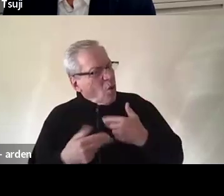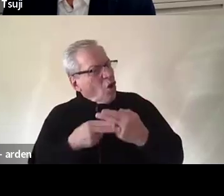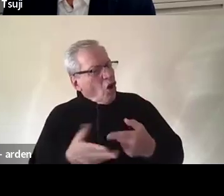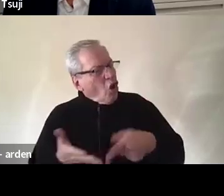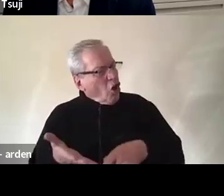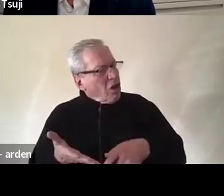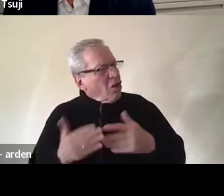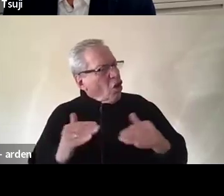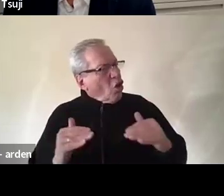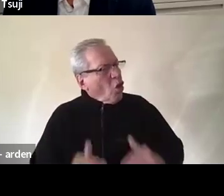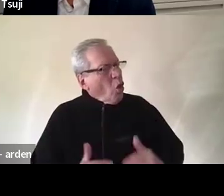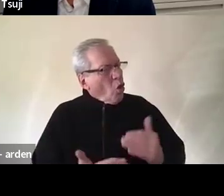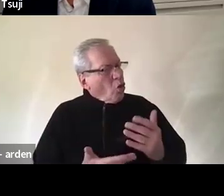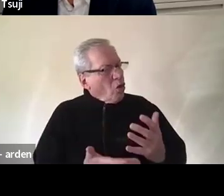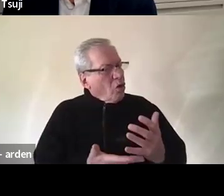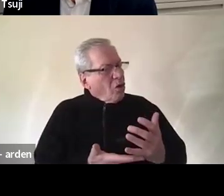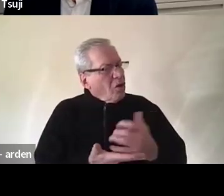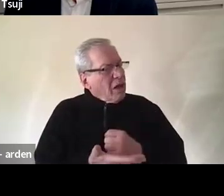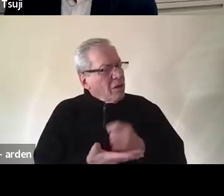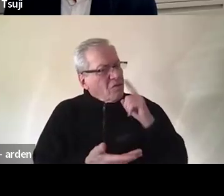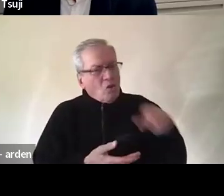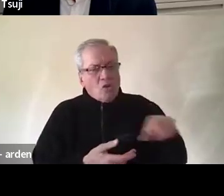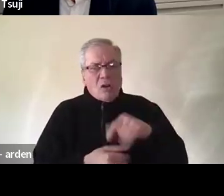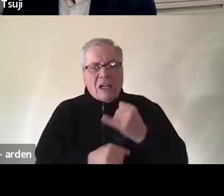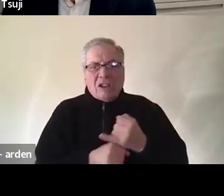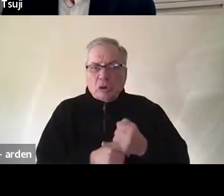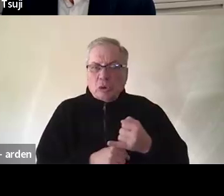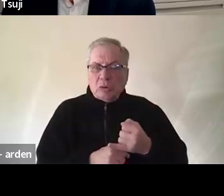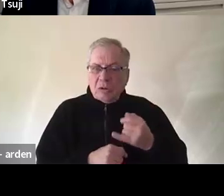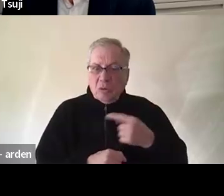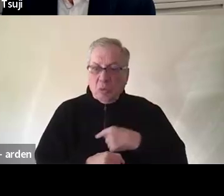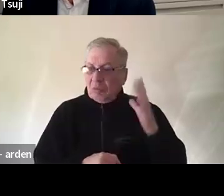We were allowed to define that ourselves.